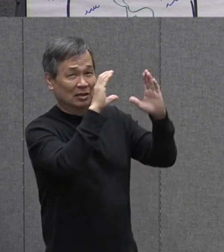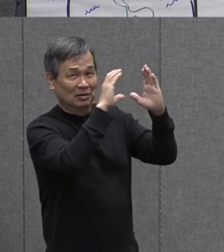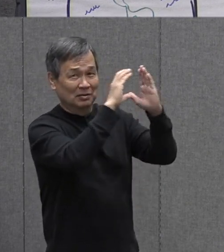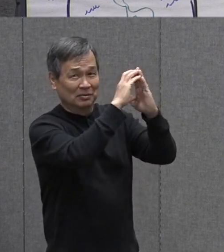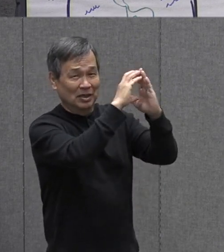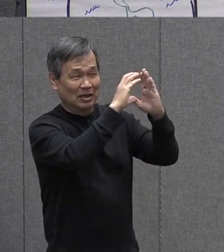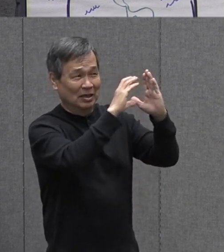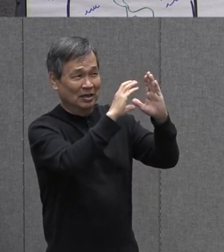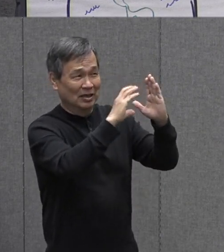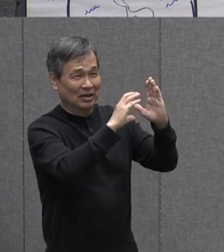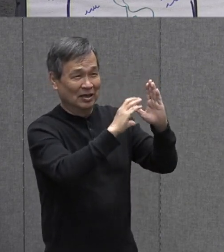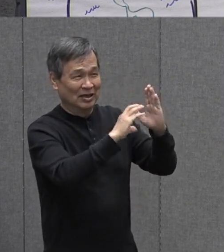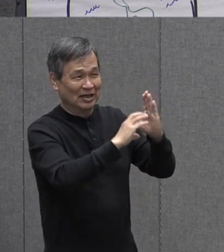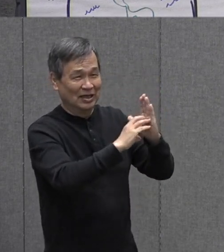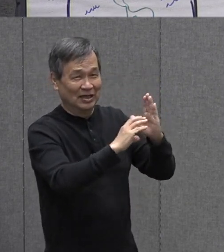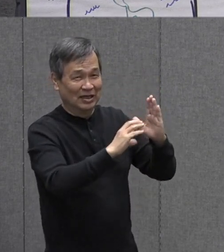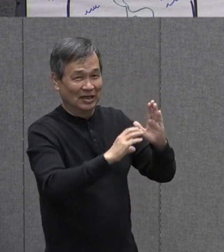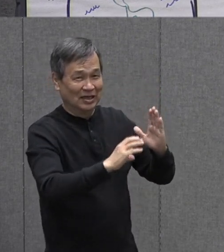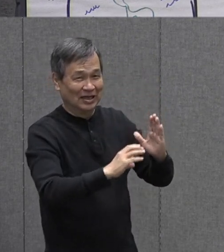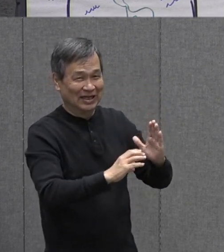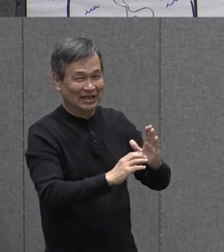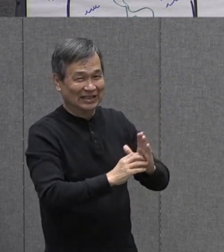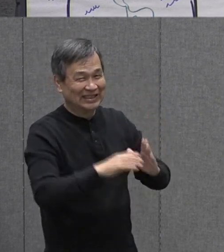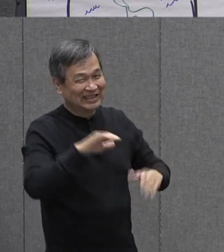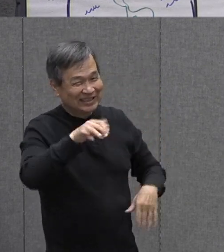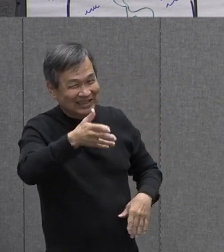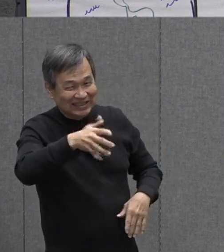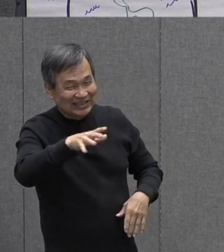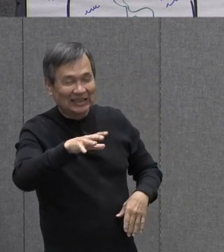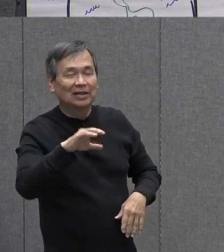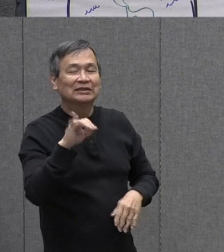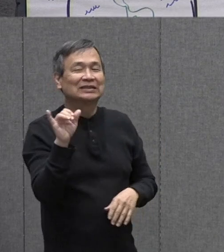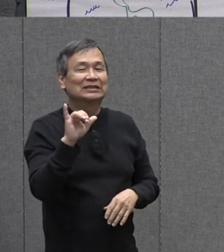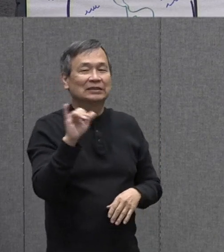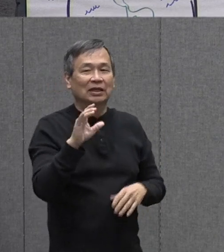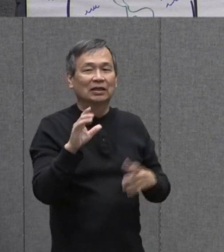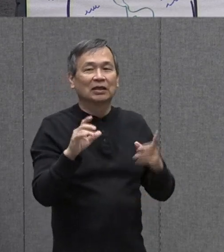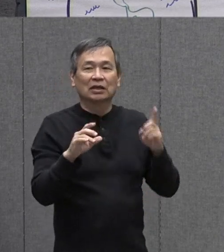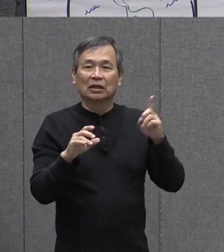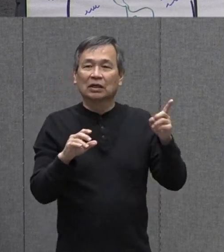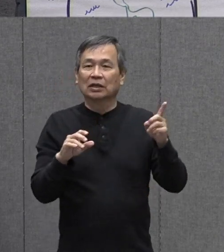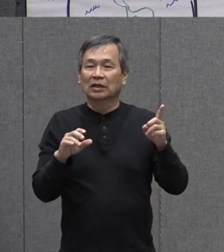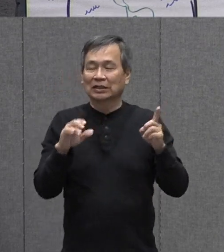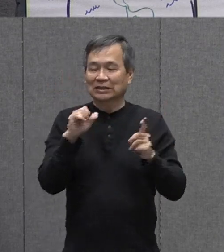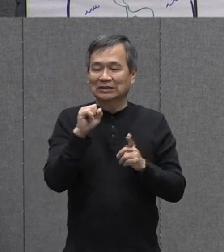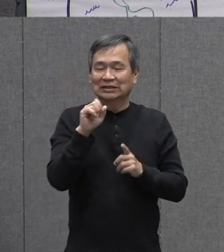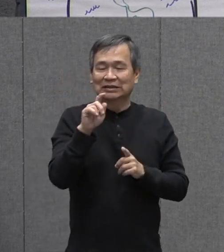that the text is broken up by large spaces between it. Friends, that's called a stanza.